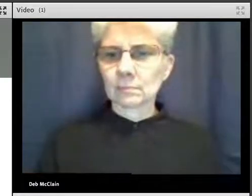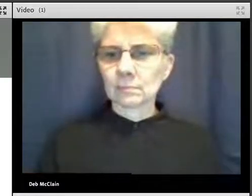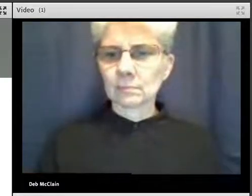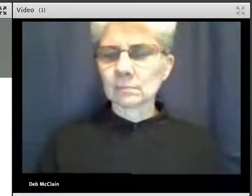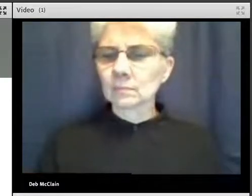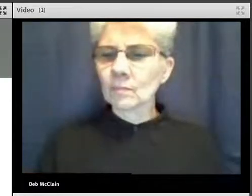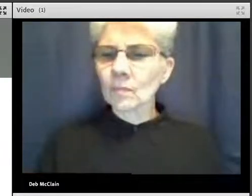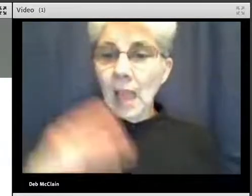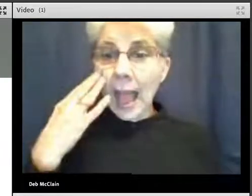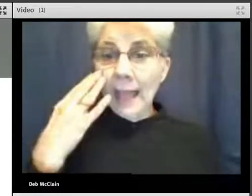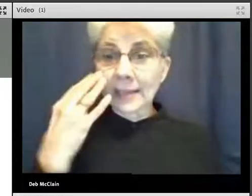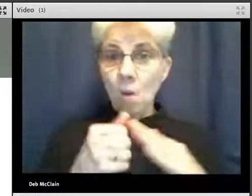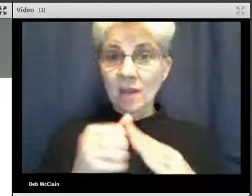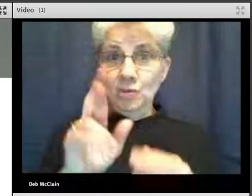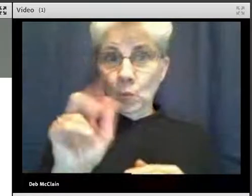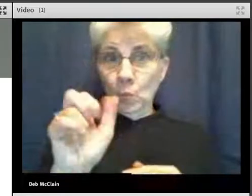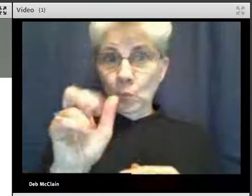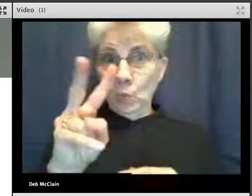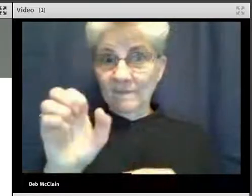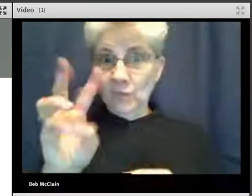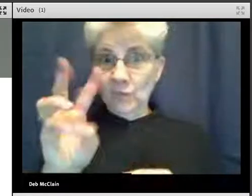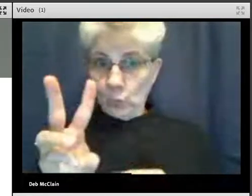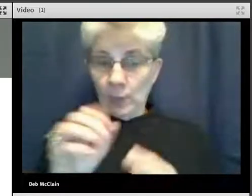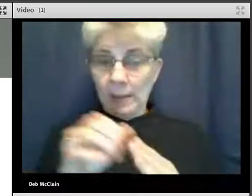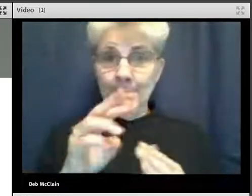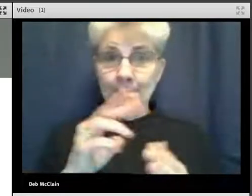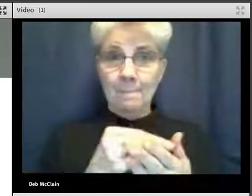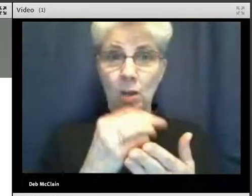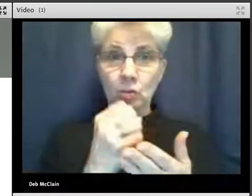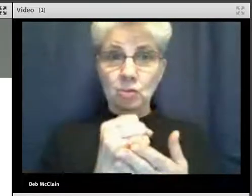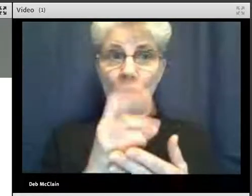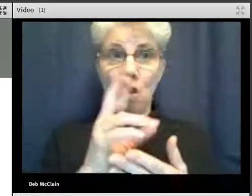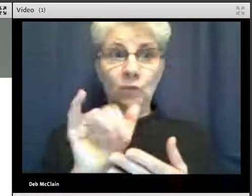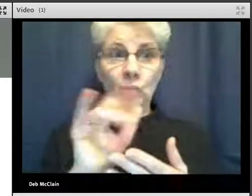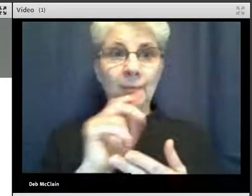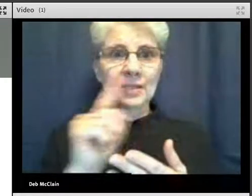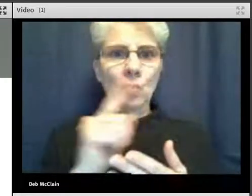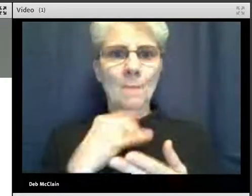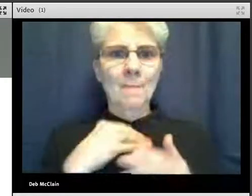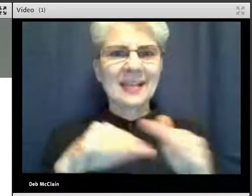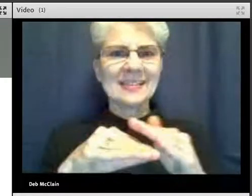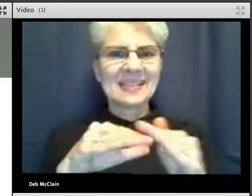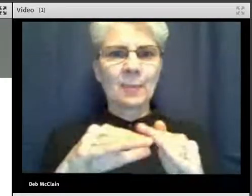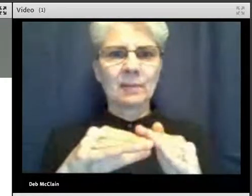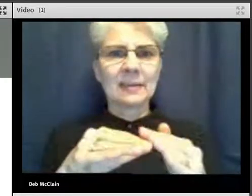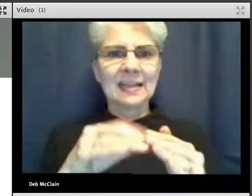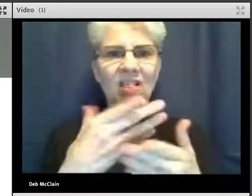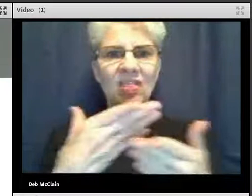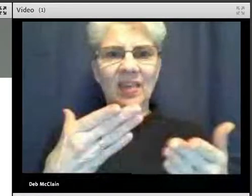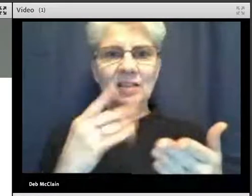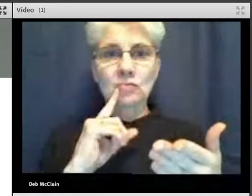I know under "review" and my Microsoft Ribbon is where my accessability stuff lives.